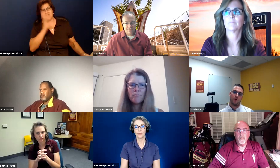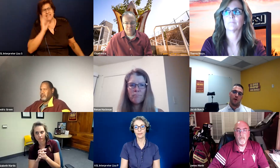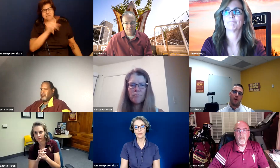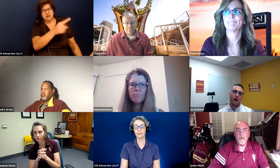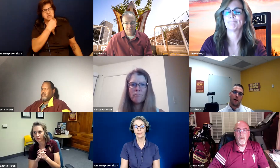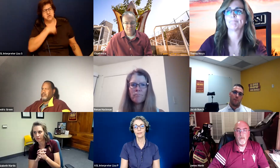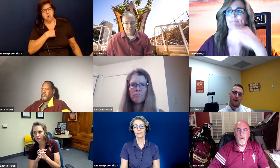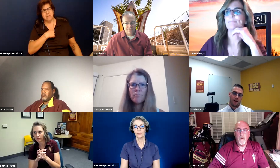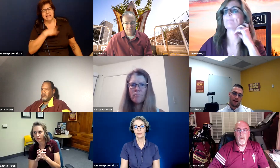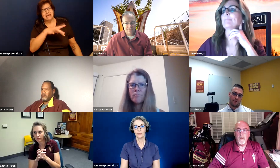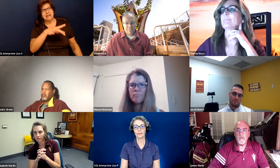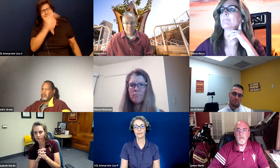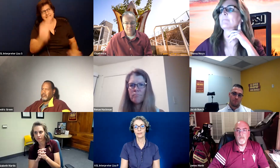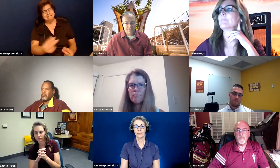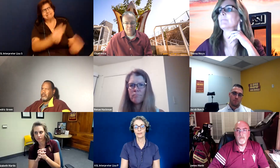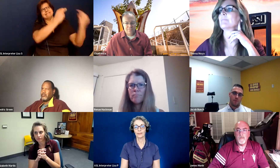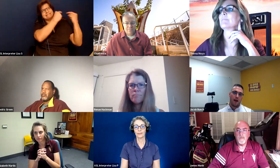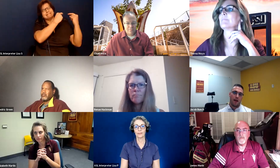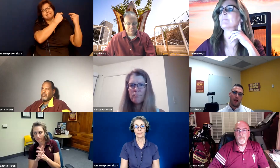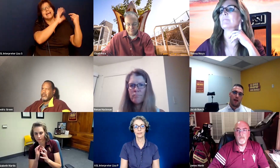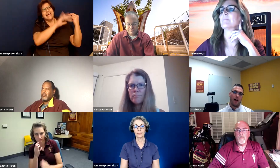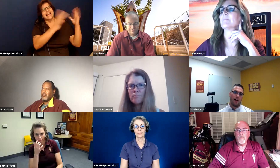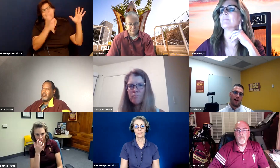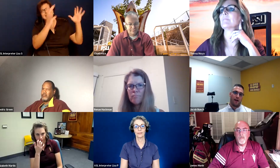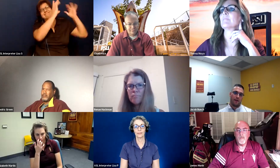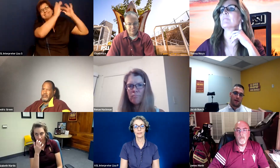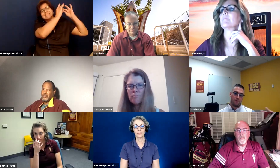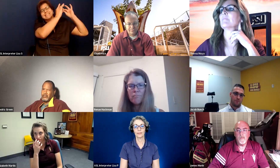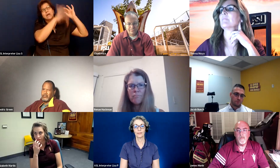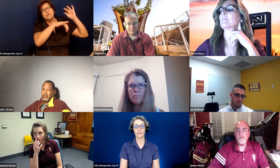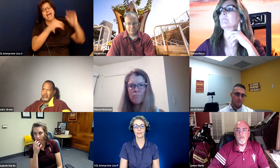So I have made sure